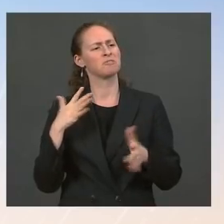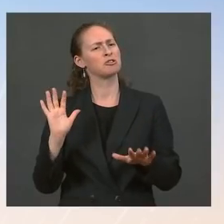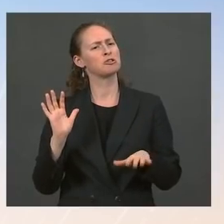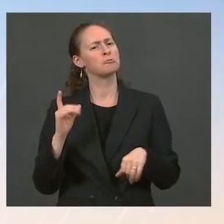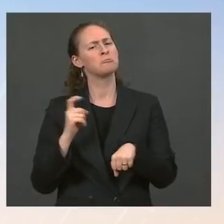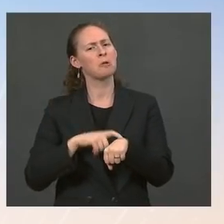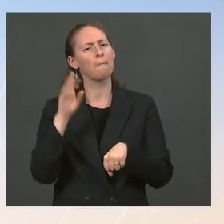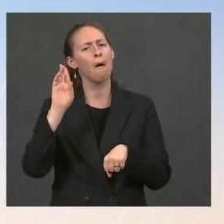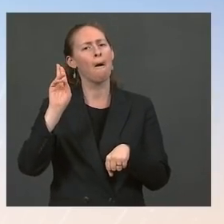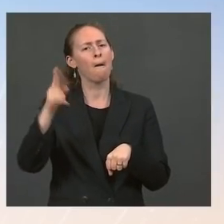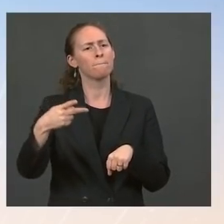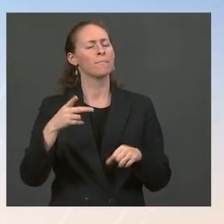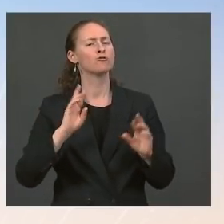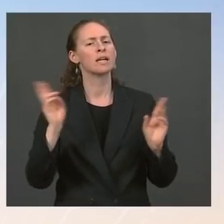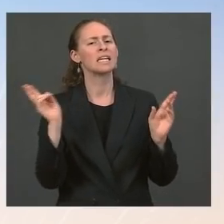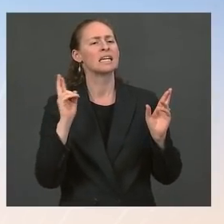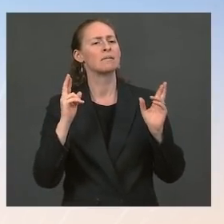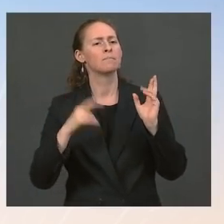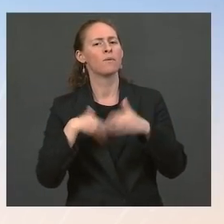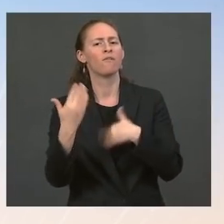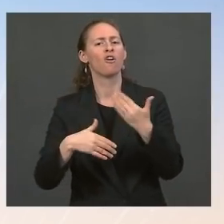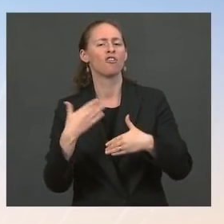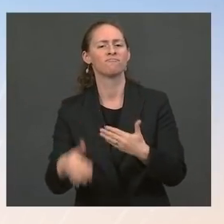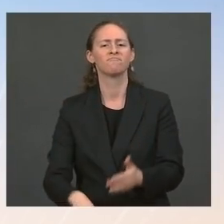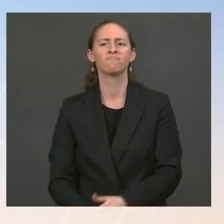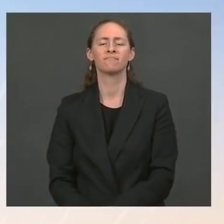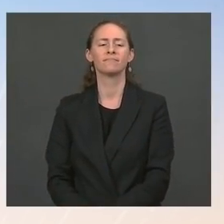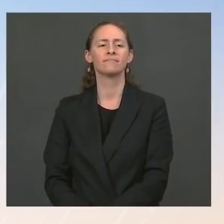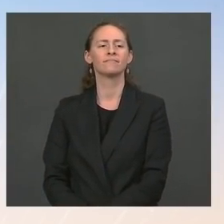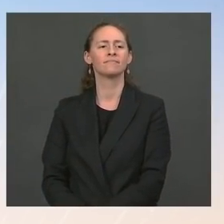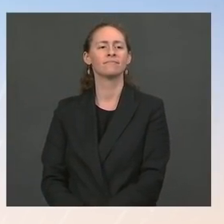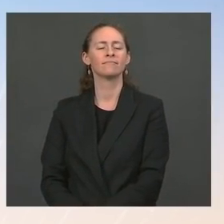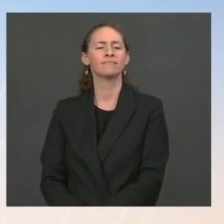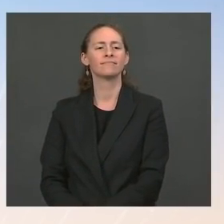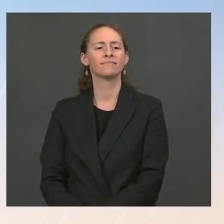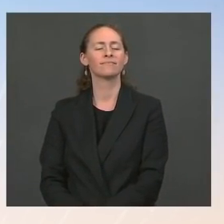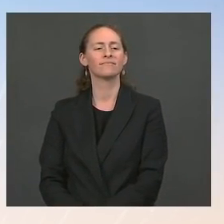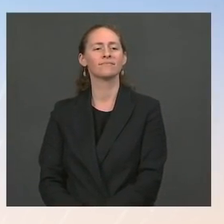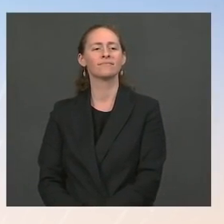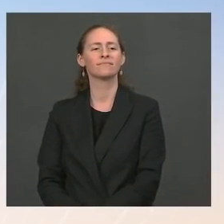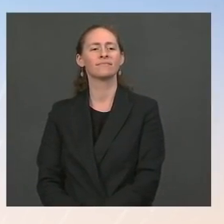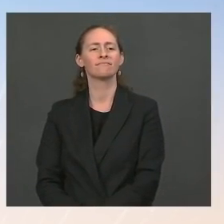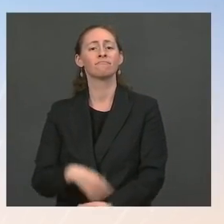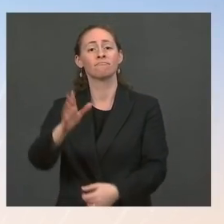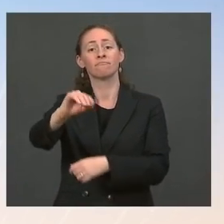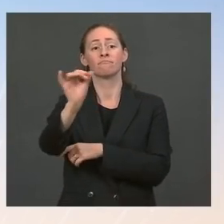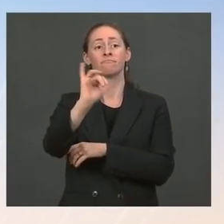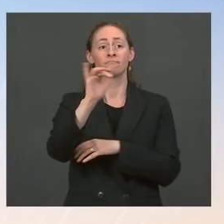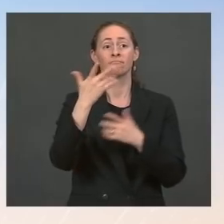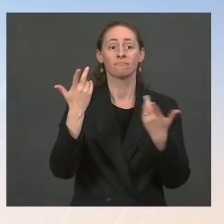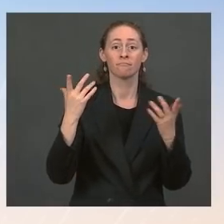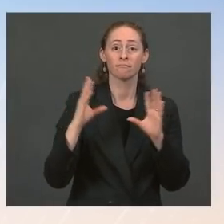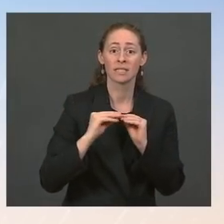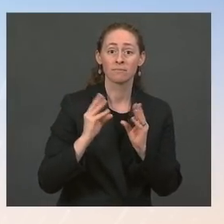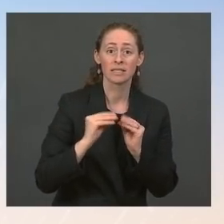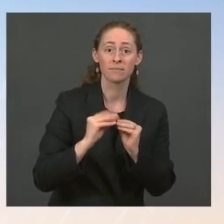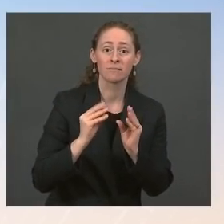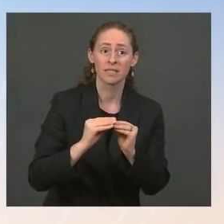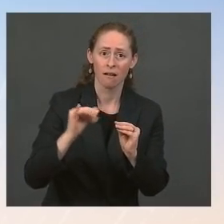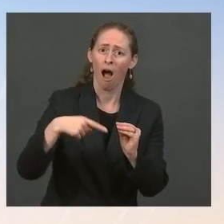to move things forward, and the pickup of meetings is a reflection of that. The Press: Just quickly, on voting rights, I just wanted to get your reaction